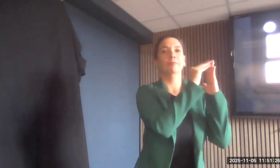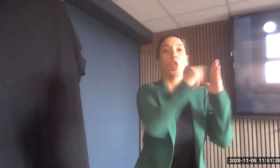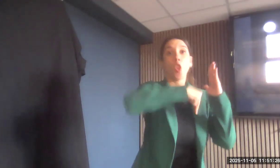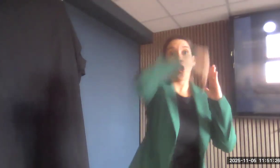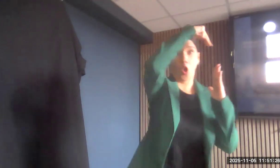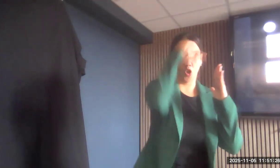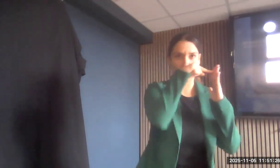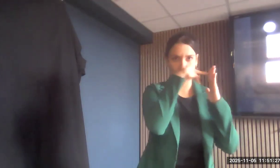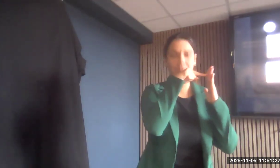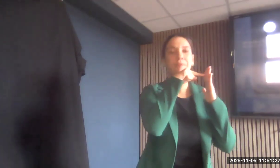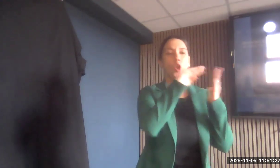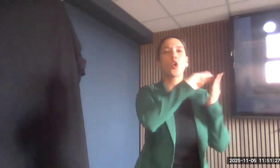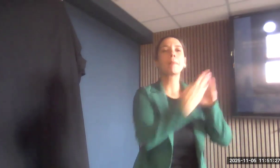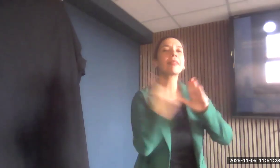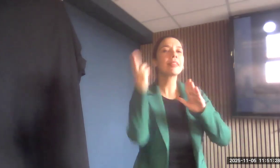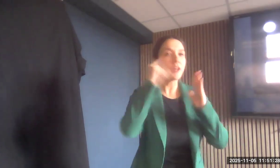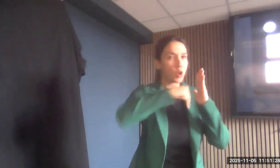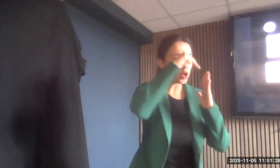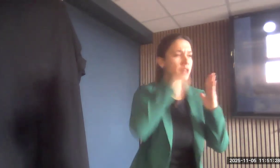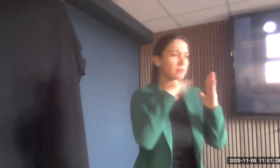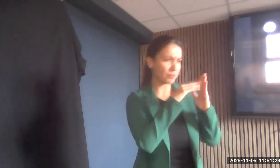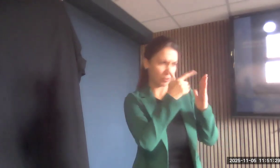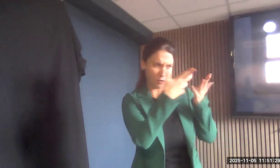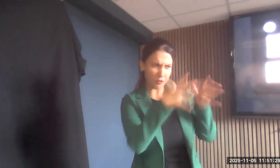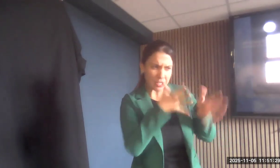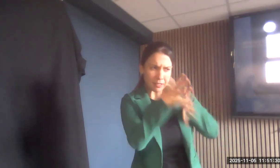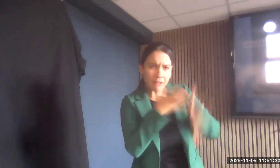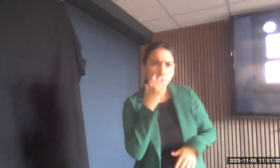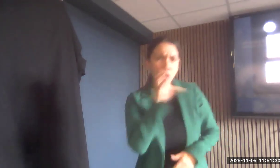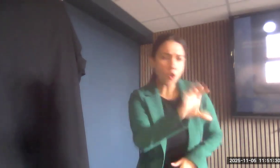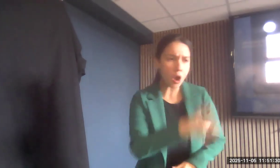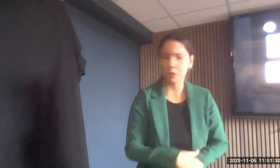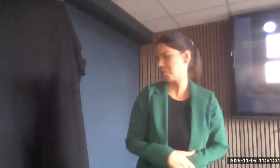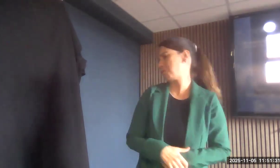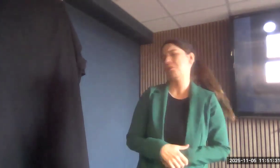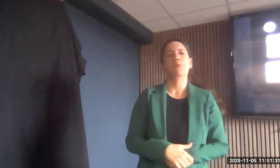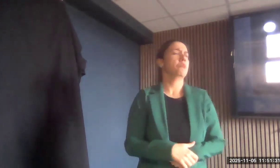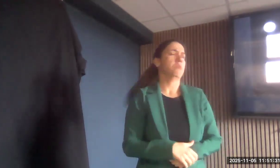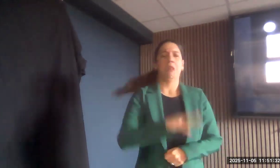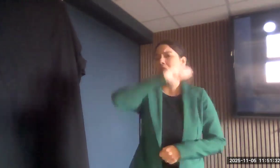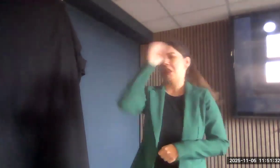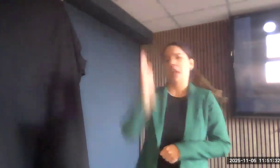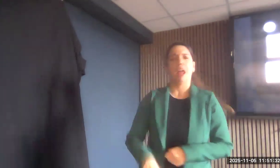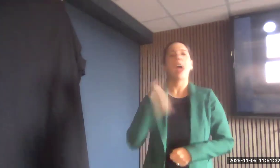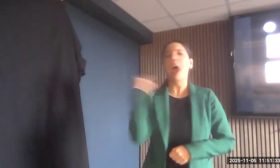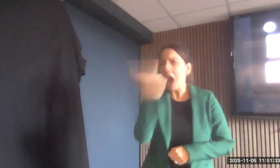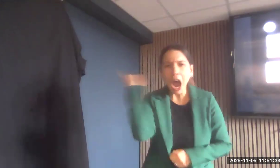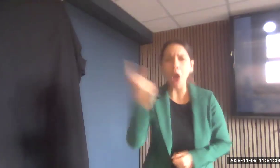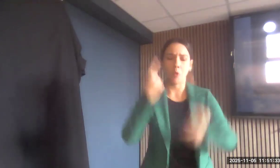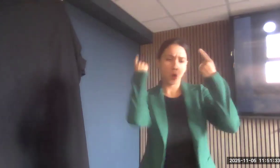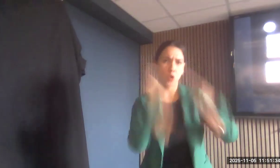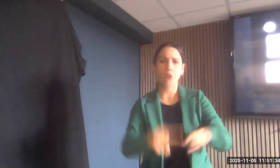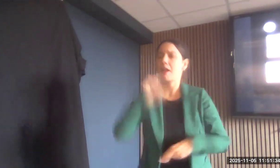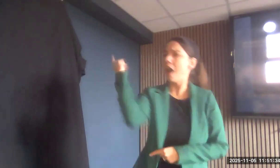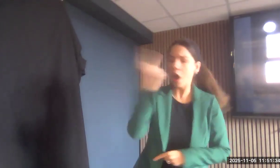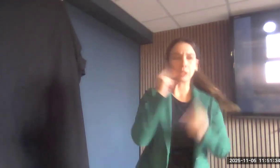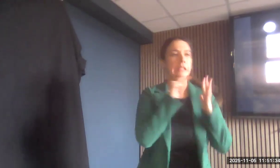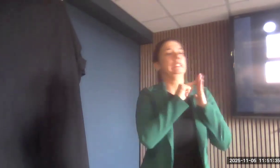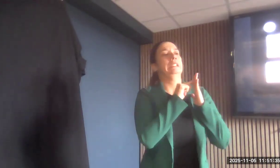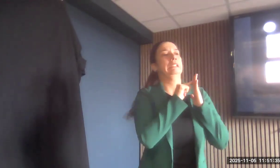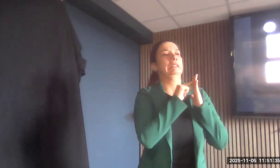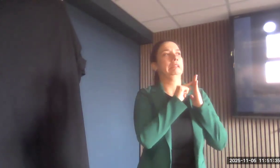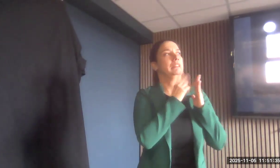Particularly in some parts of Brazil. So, in the north of Brazil, in some of those north communities, when I've asked about that sign being used, they said, I never used this